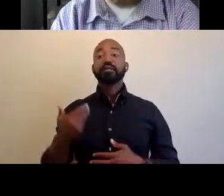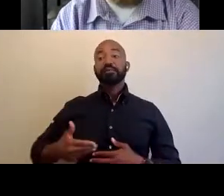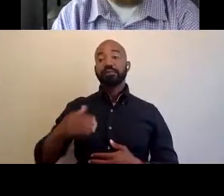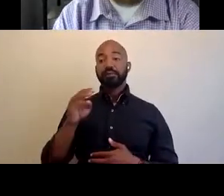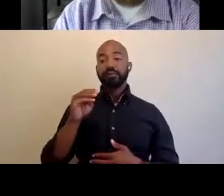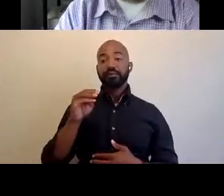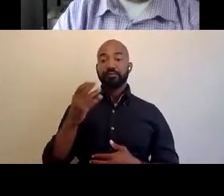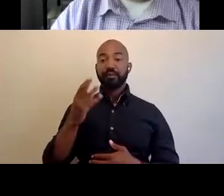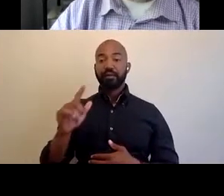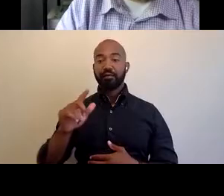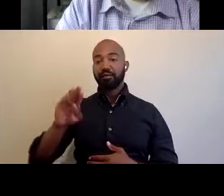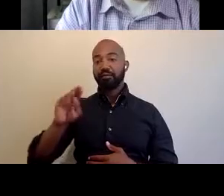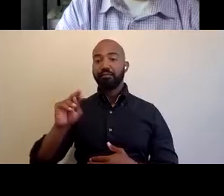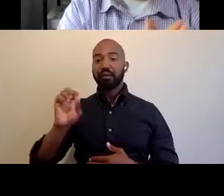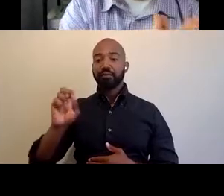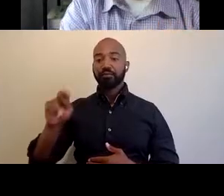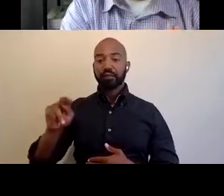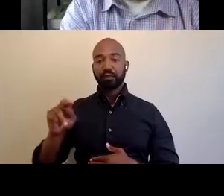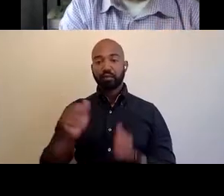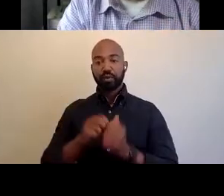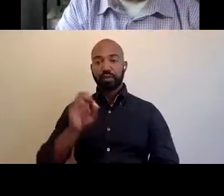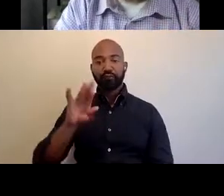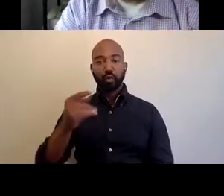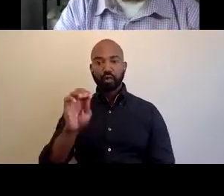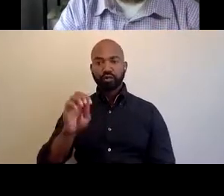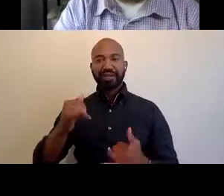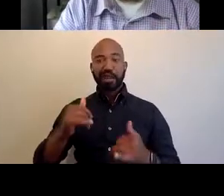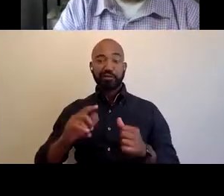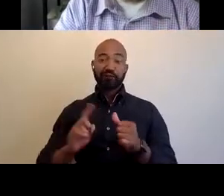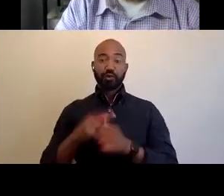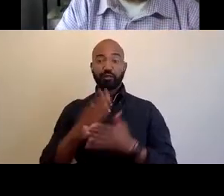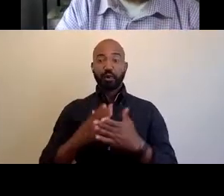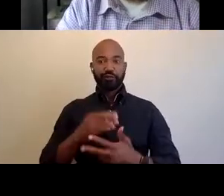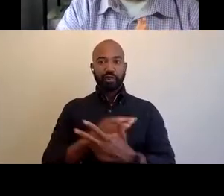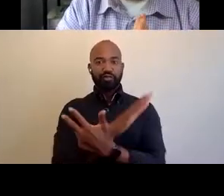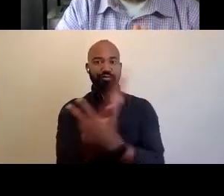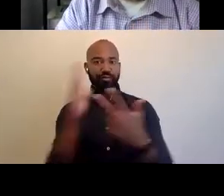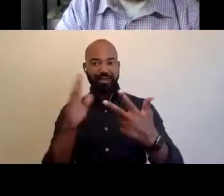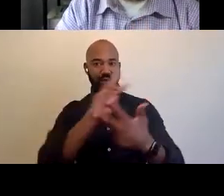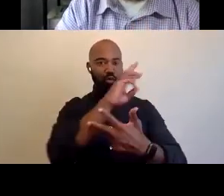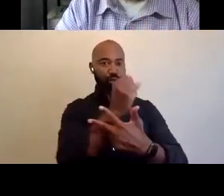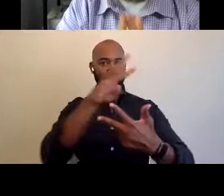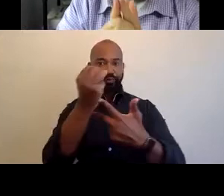and we're really excited to have this first part of a three-part series with Annie Lakatos.